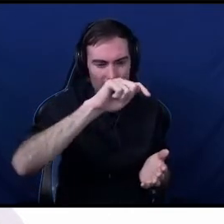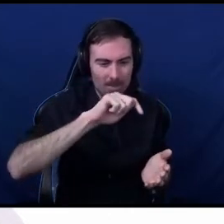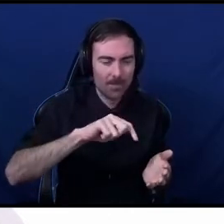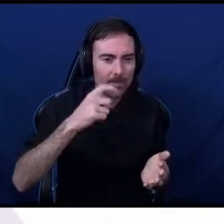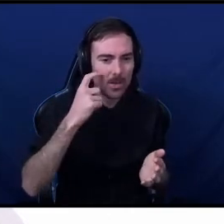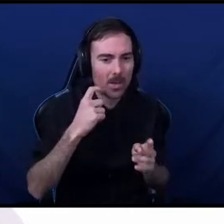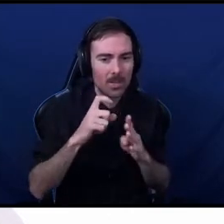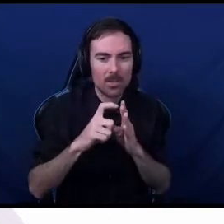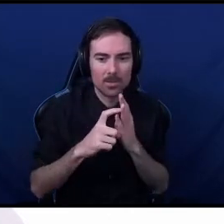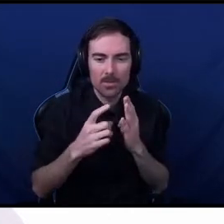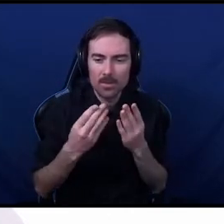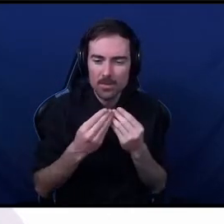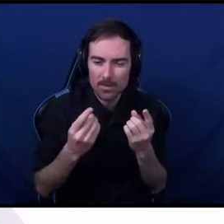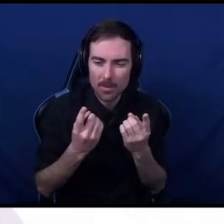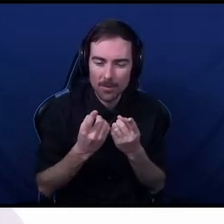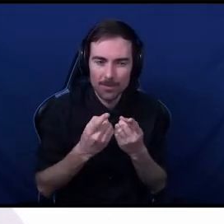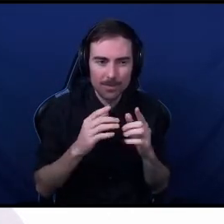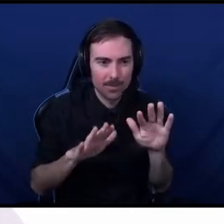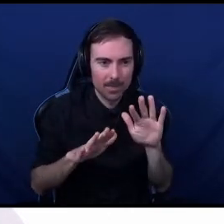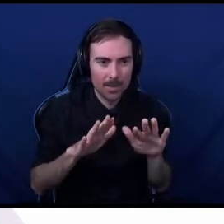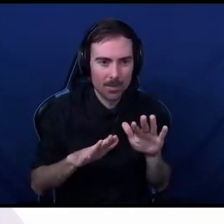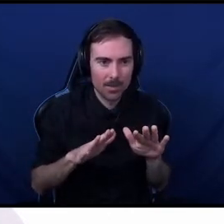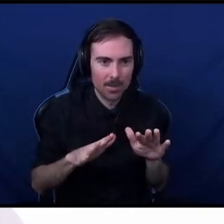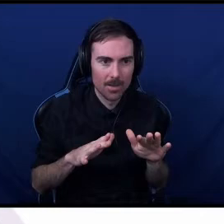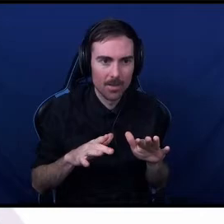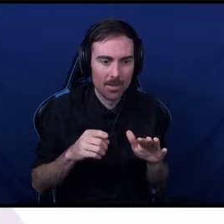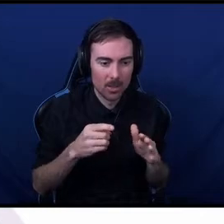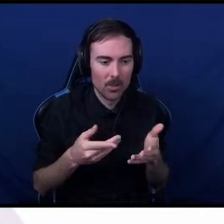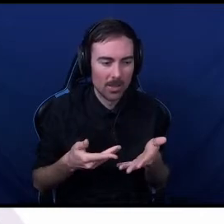essentially, you gave what you could give and but an hour